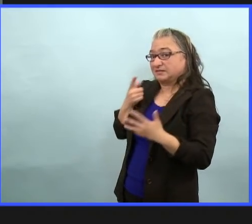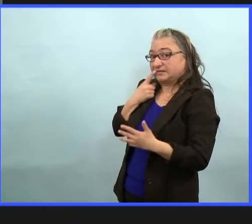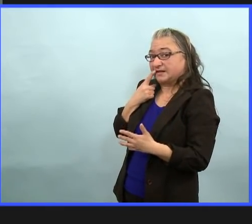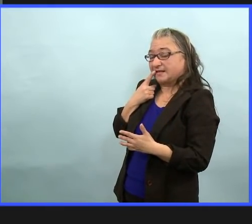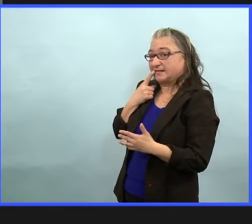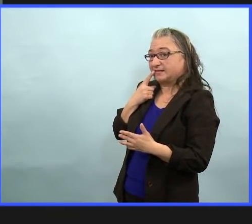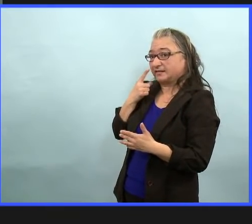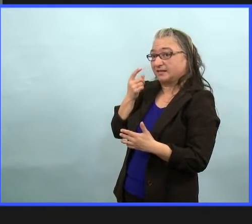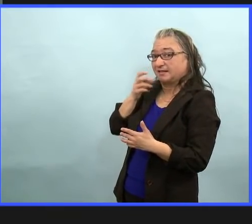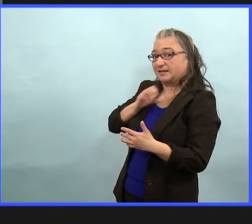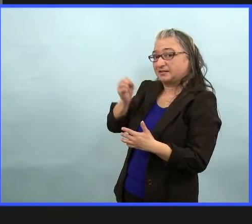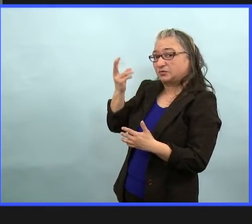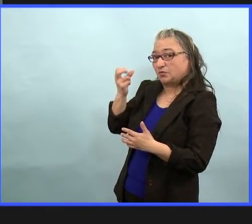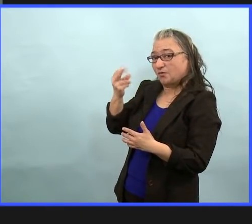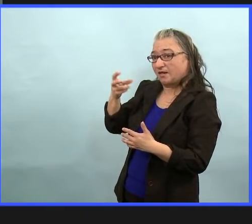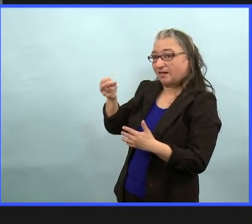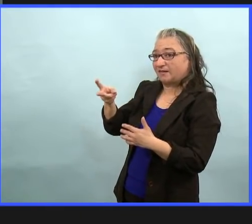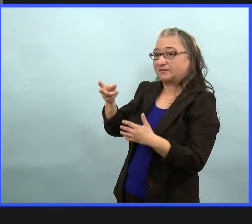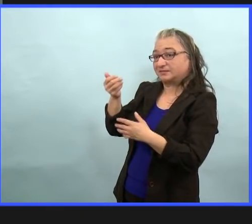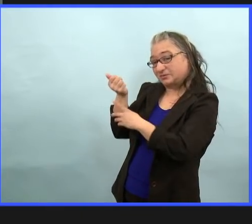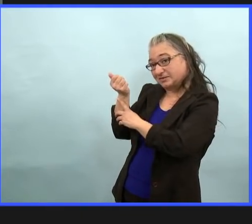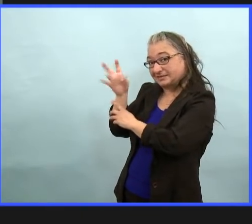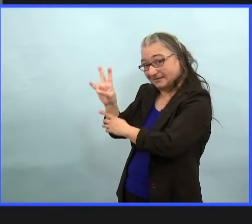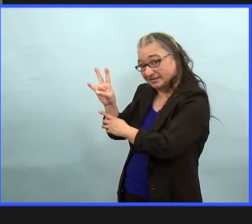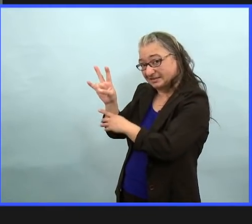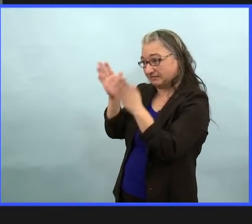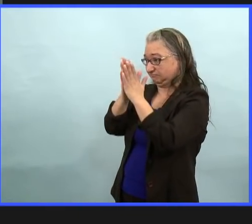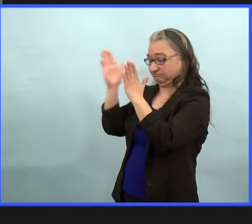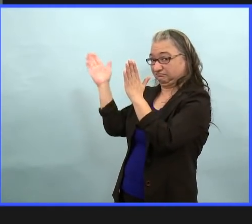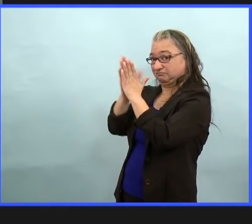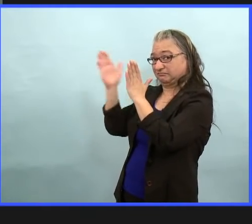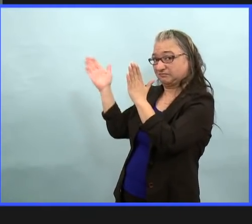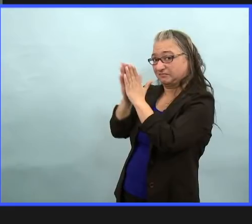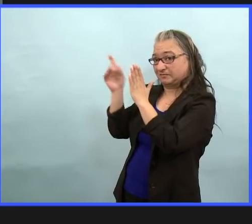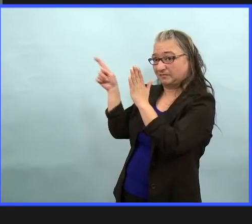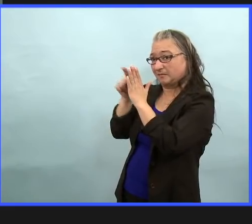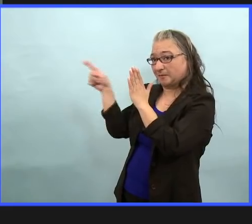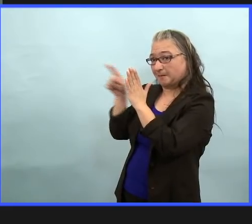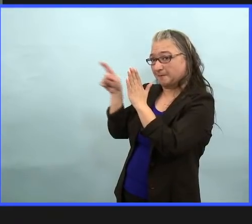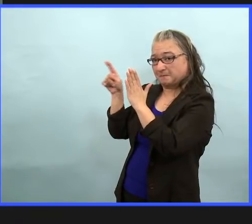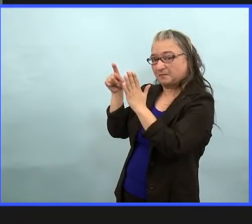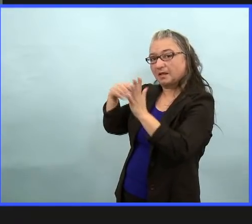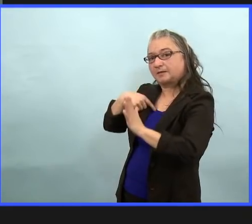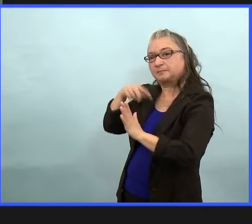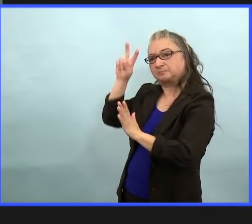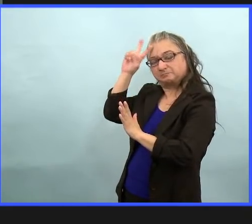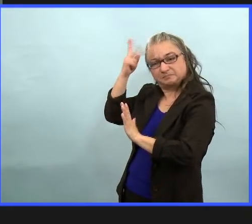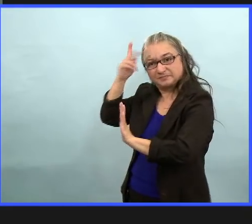without the those underlying conditions or perhaps i misunderstood what you said earlier about that